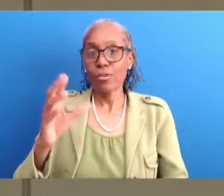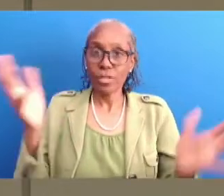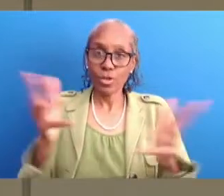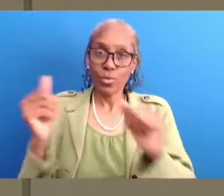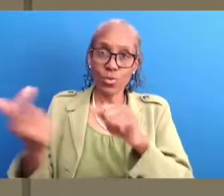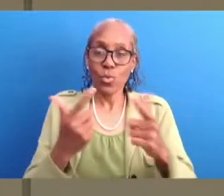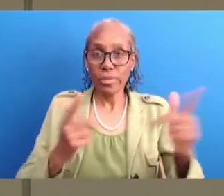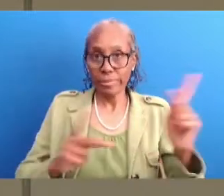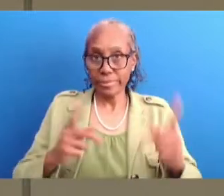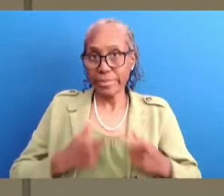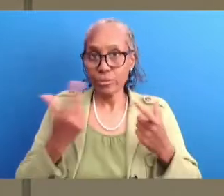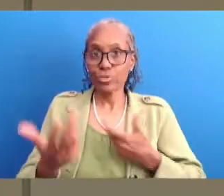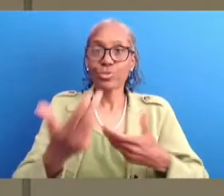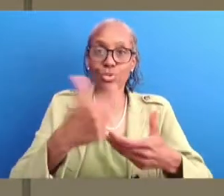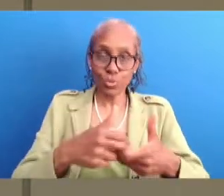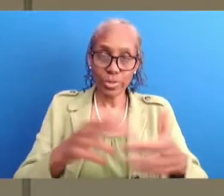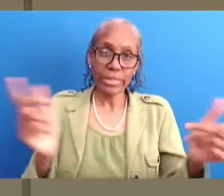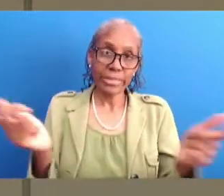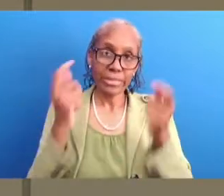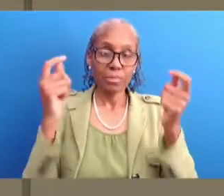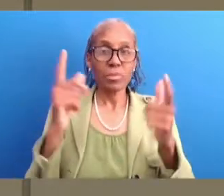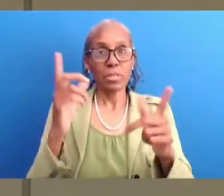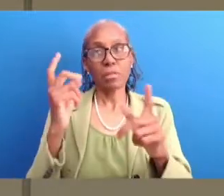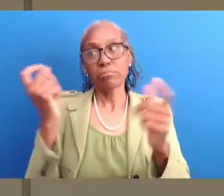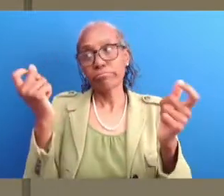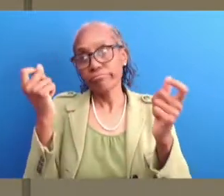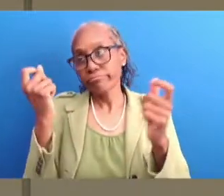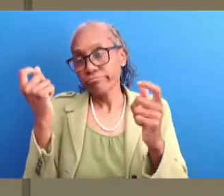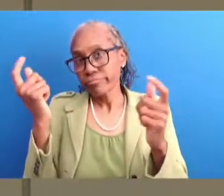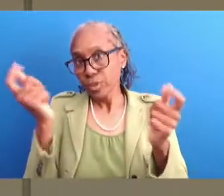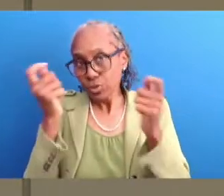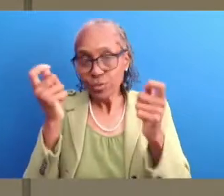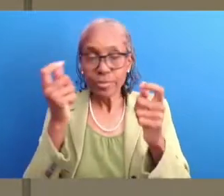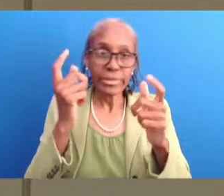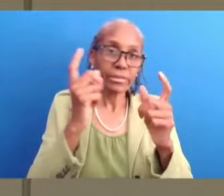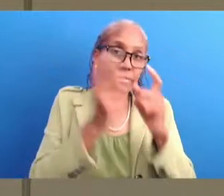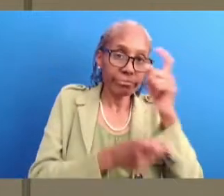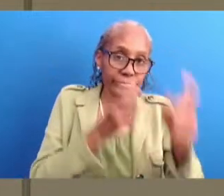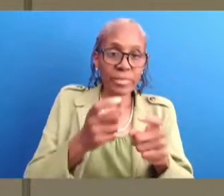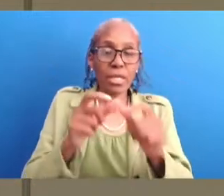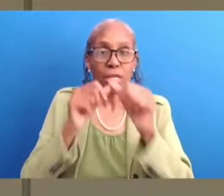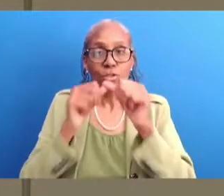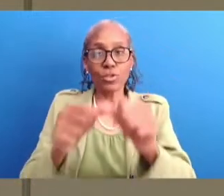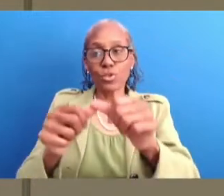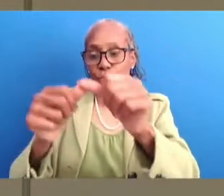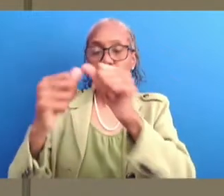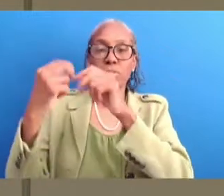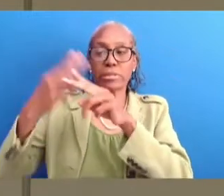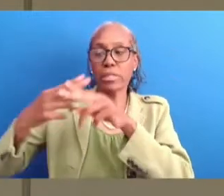JEWISH-AMERICAN HERITAGE MONTH, IN MECKLENBURG COUNTY, AND